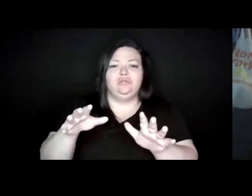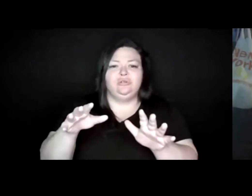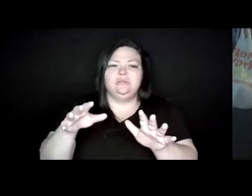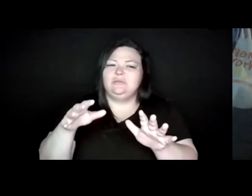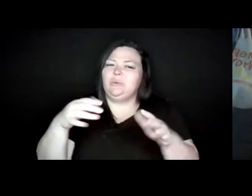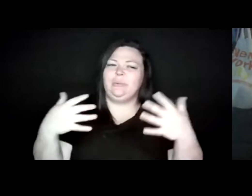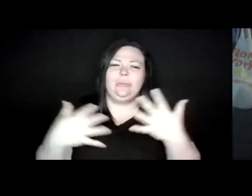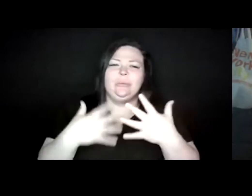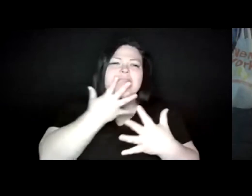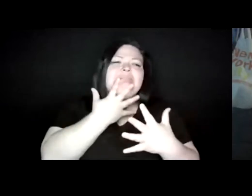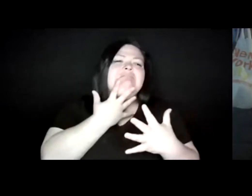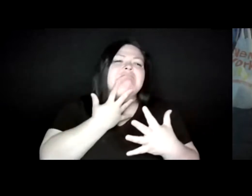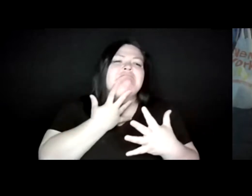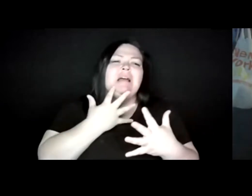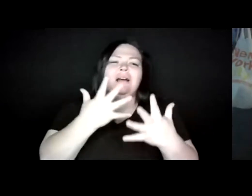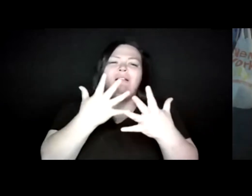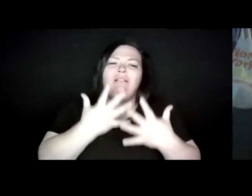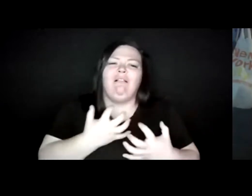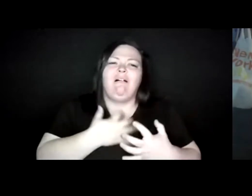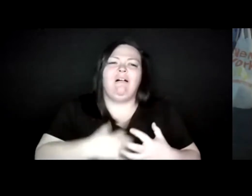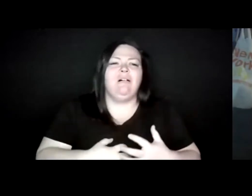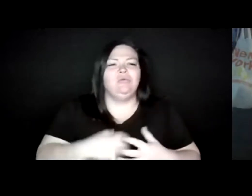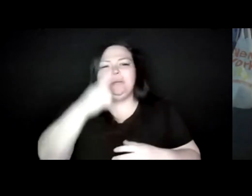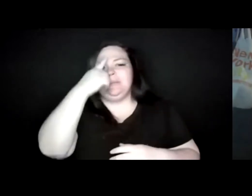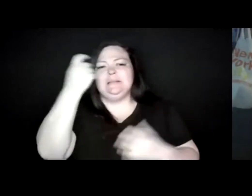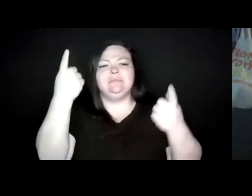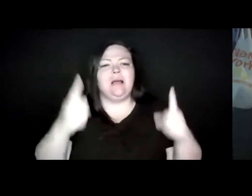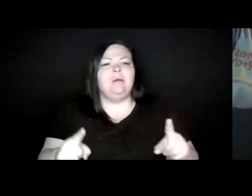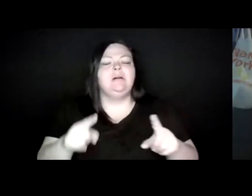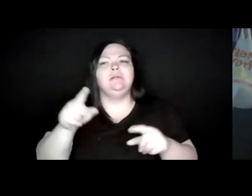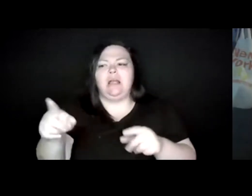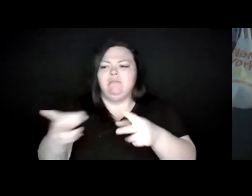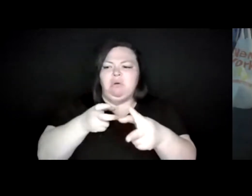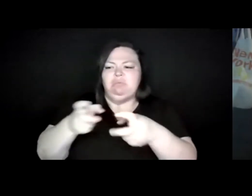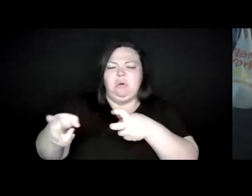elated by their rain-bloated feast, stole bodies from macheted-crucifixion./